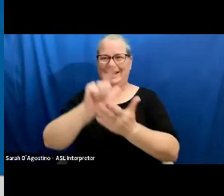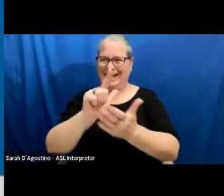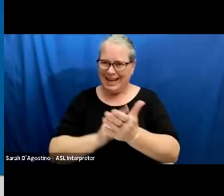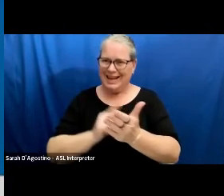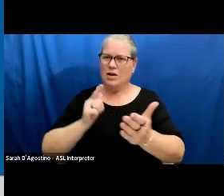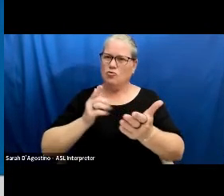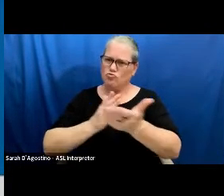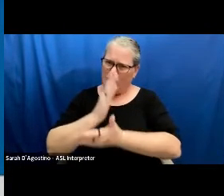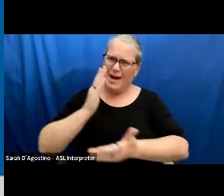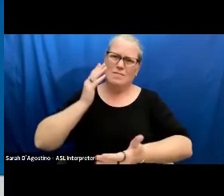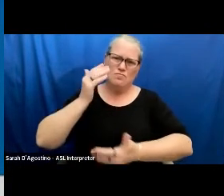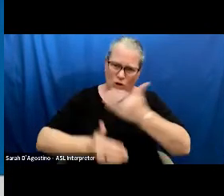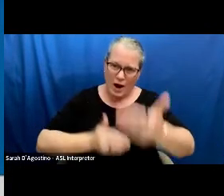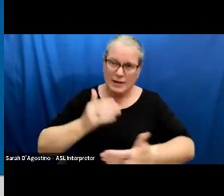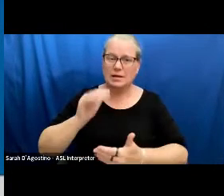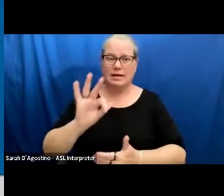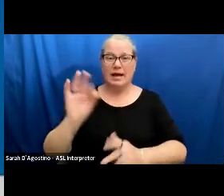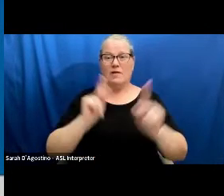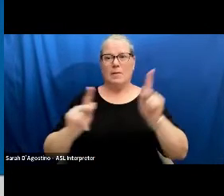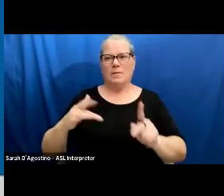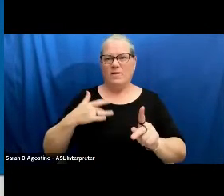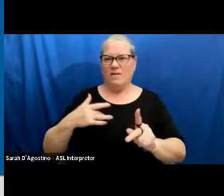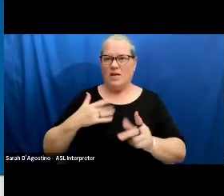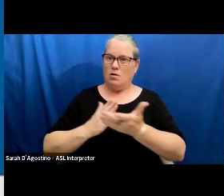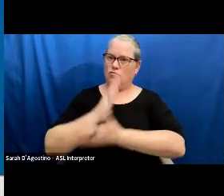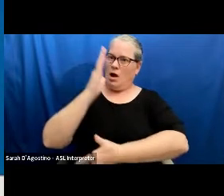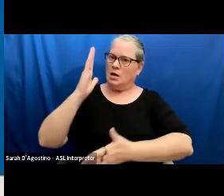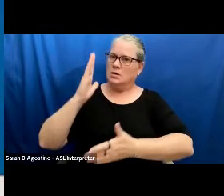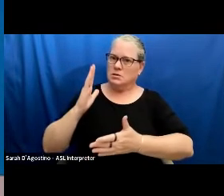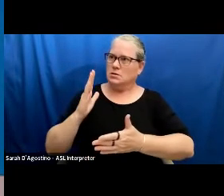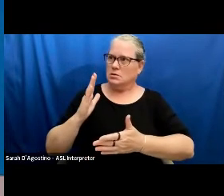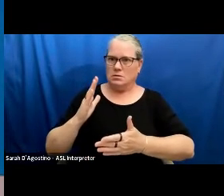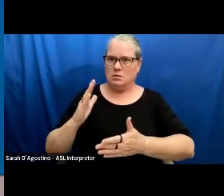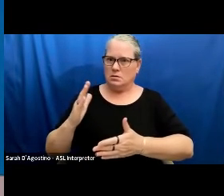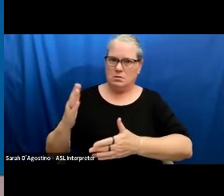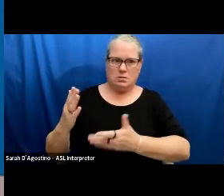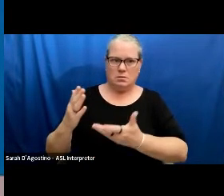that their rights are being infringed upon they should call for assistance i have to advocate for